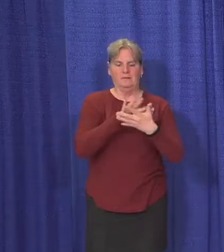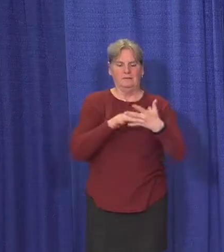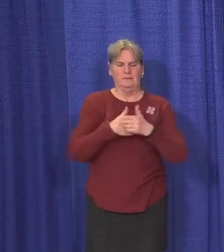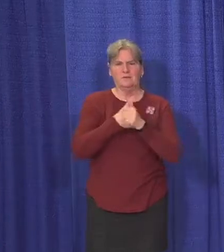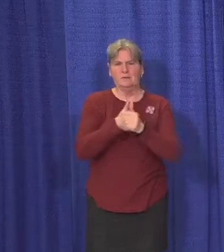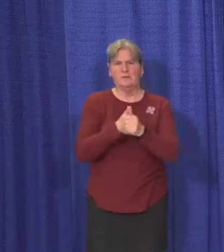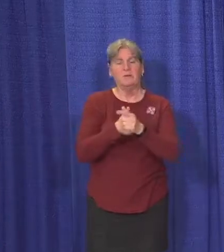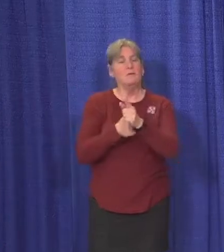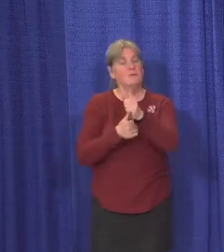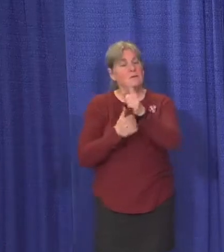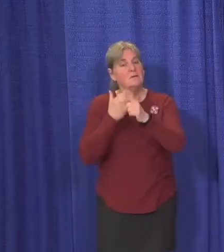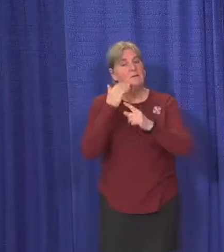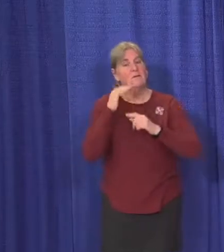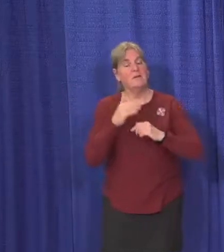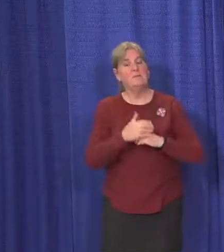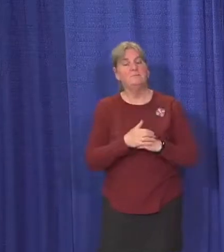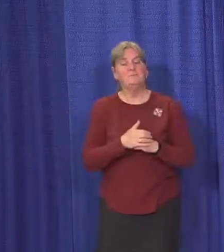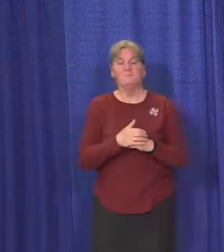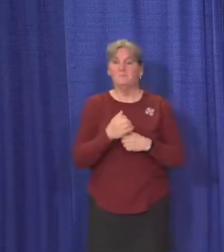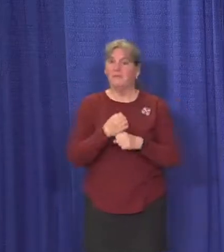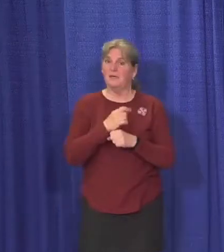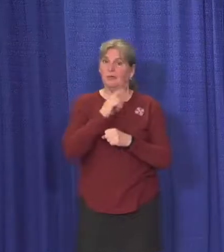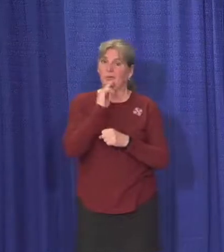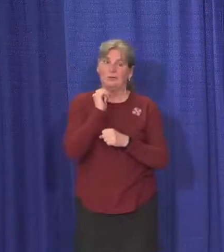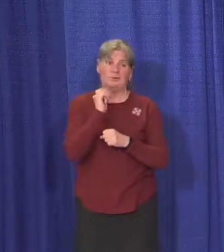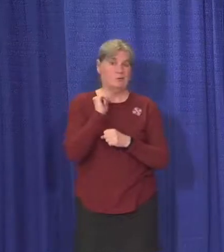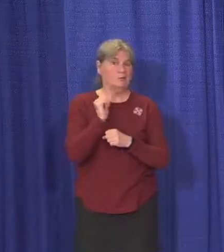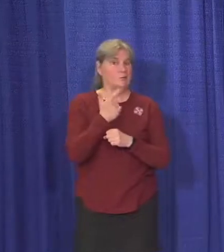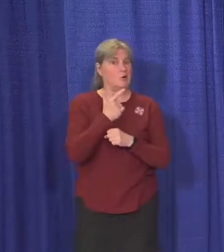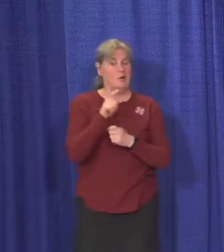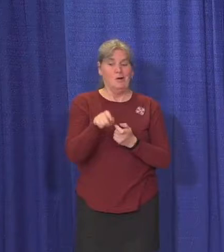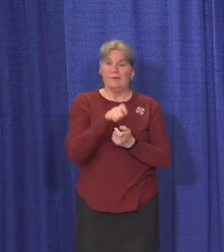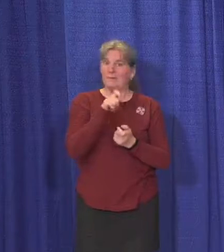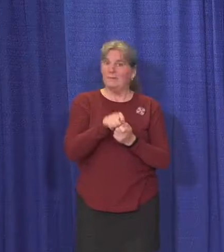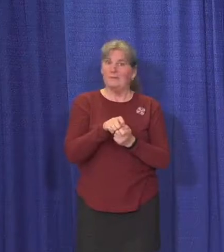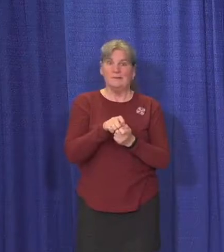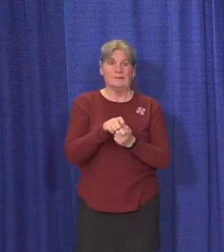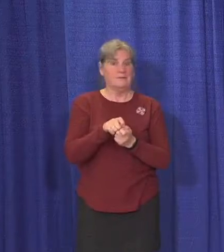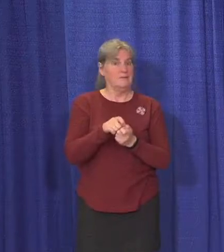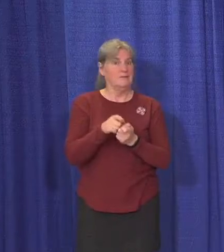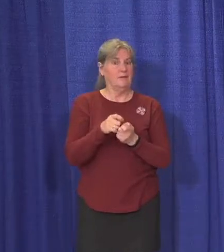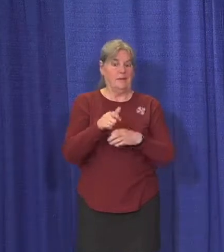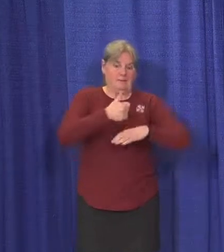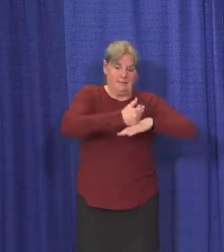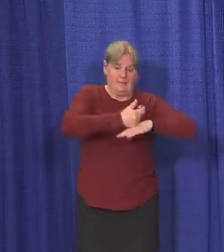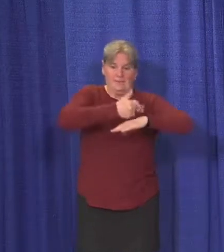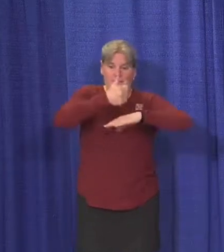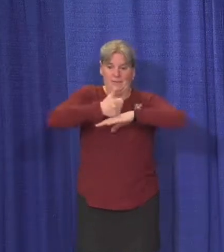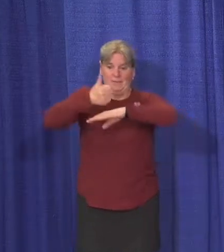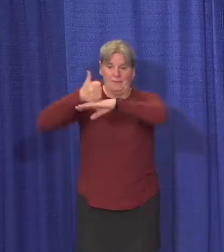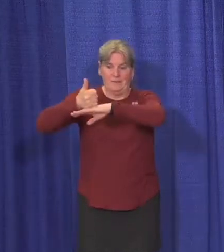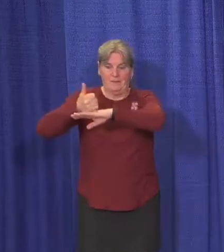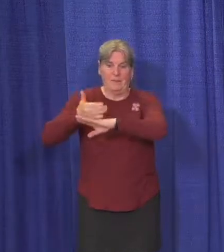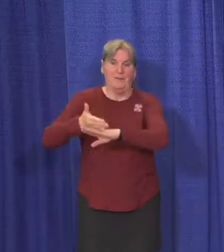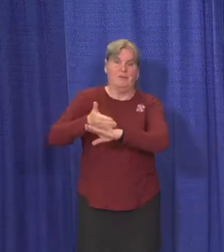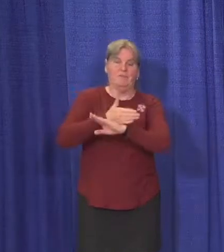vaccine. And it's making sure all of those details are in place